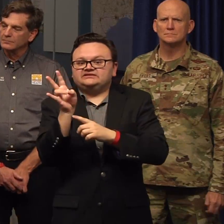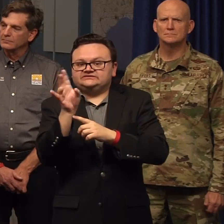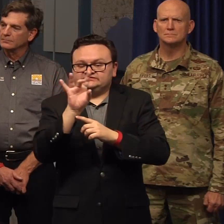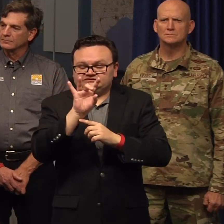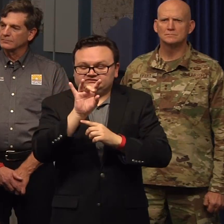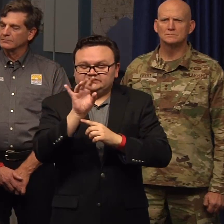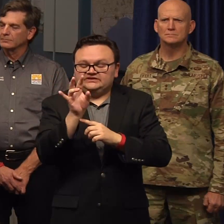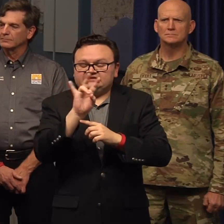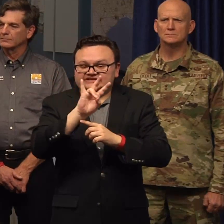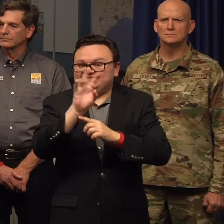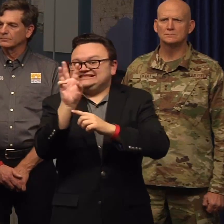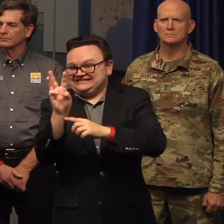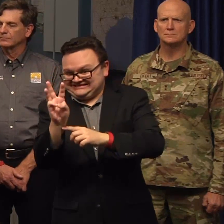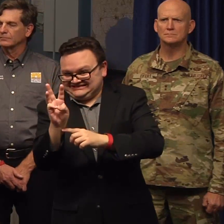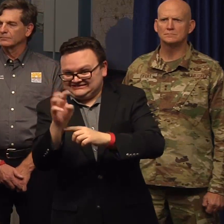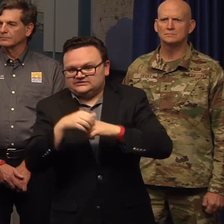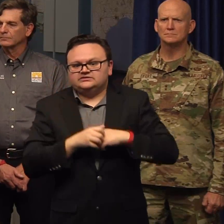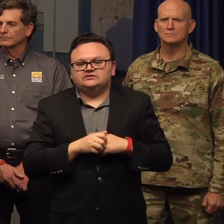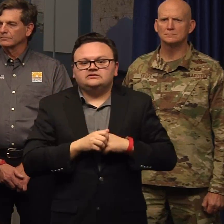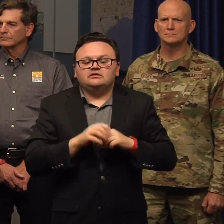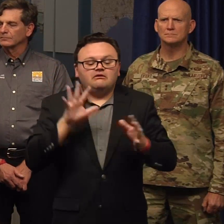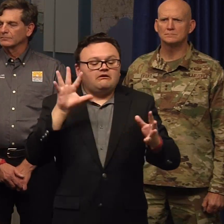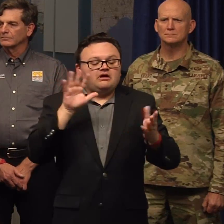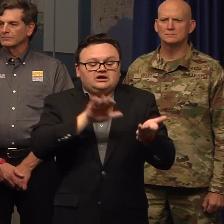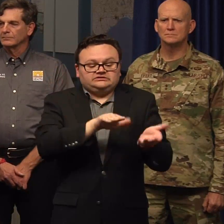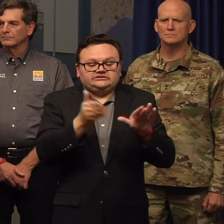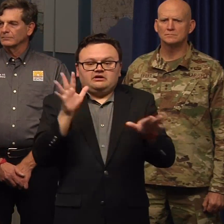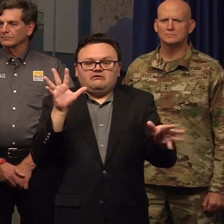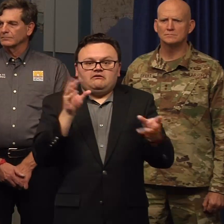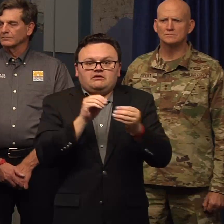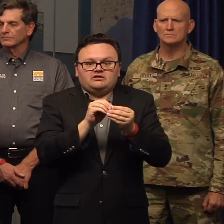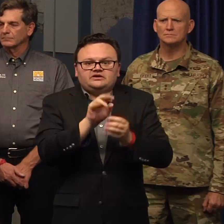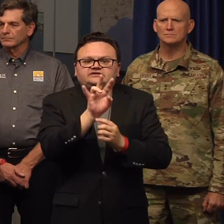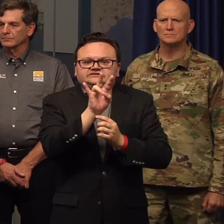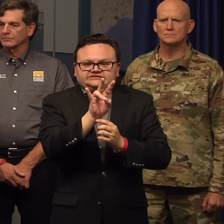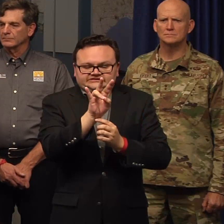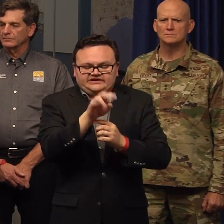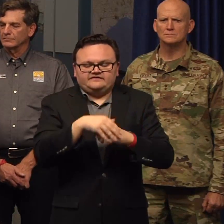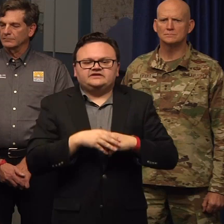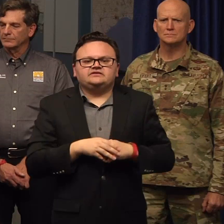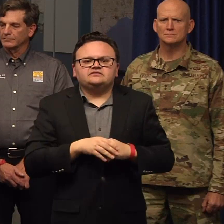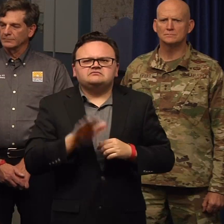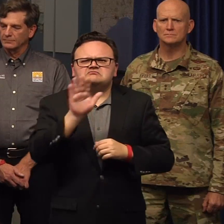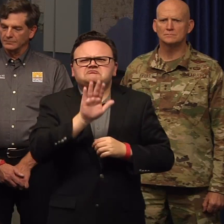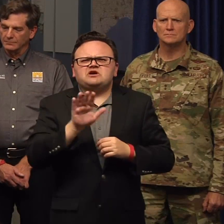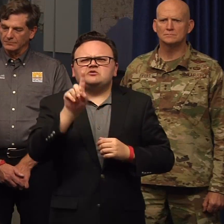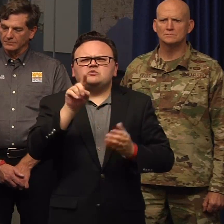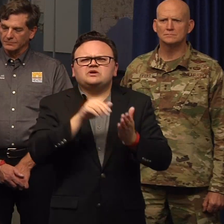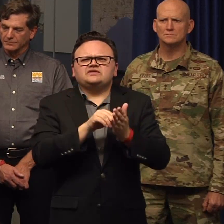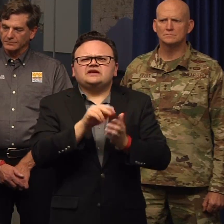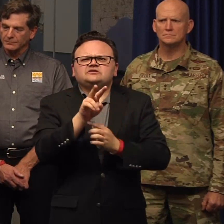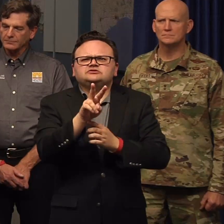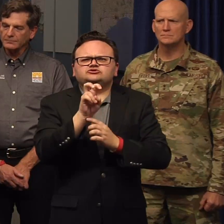RECENT UPDATE, 314 TOTAL CASES IN FLORIDA.